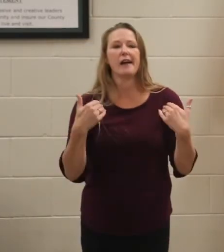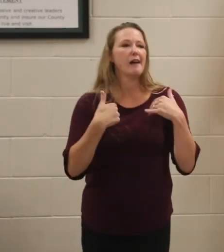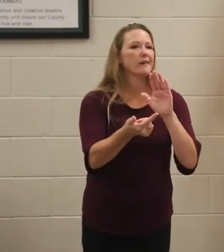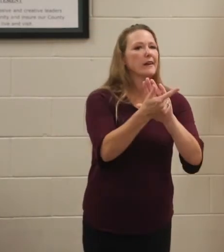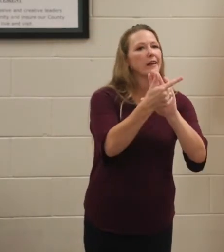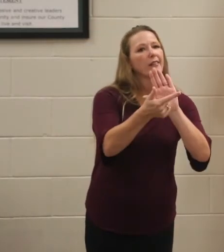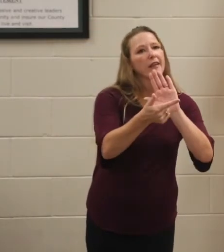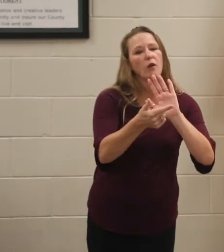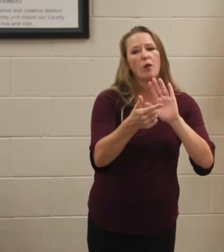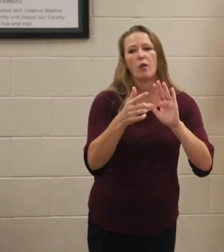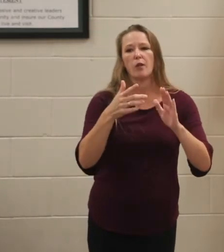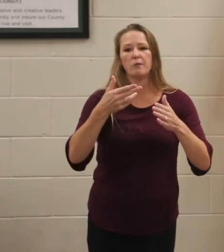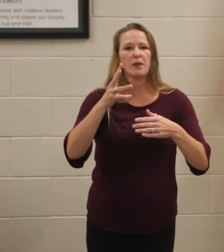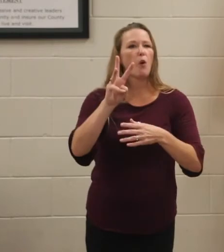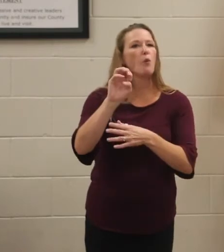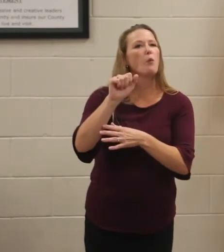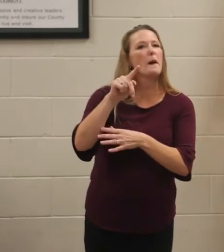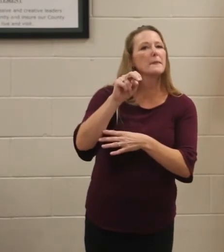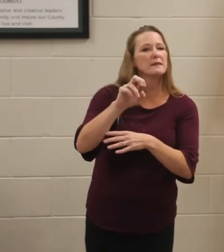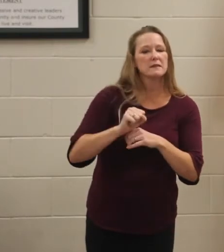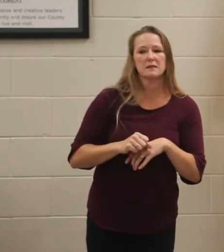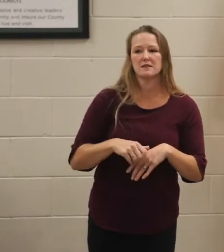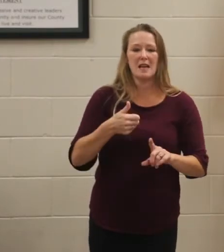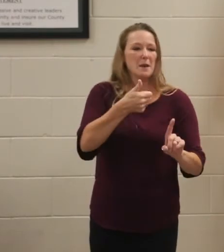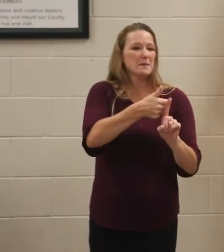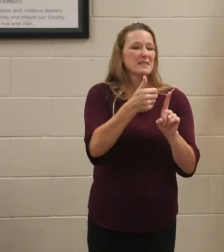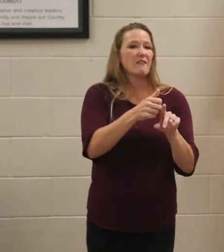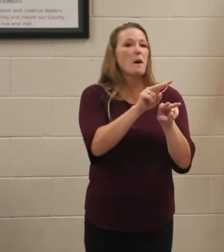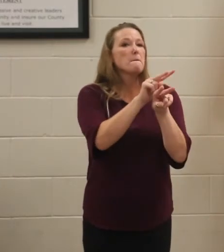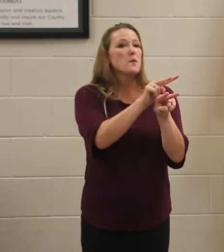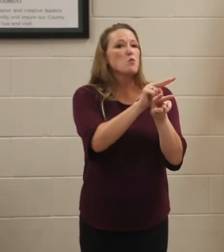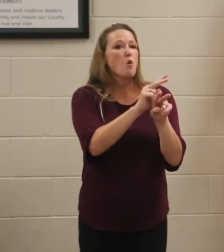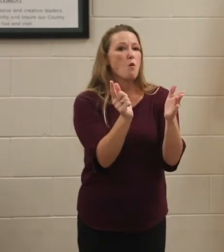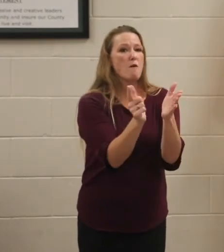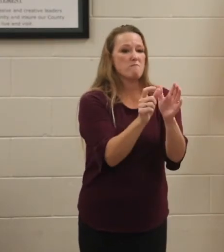multiple parole violations between 2014 and 2015,